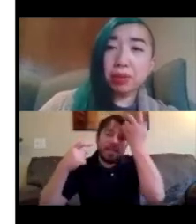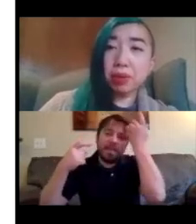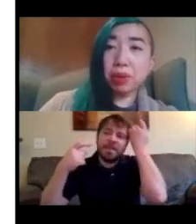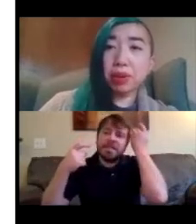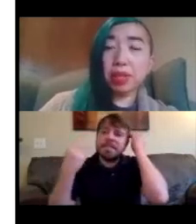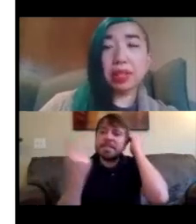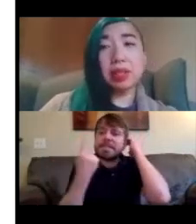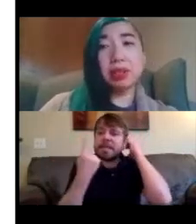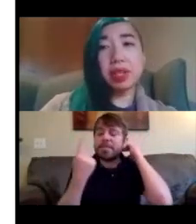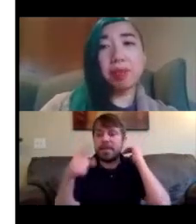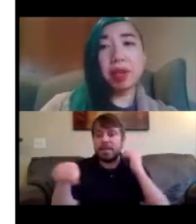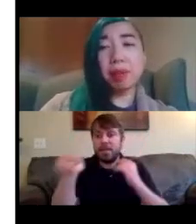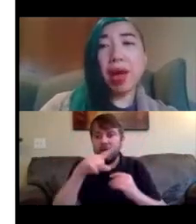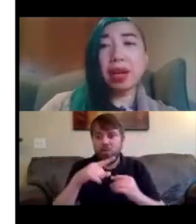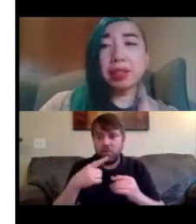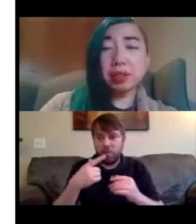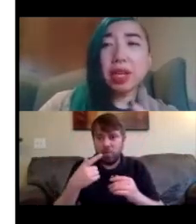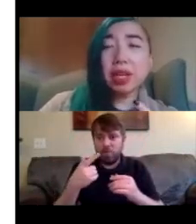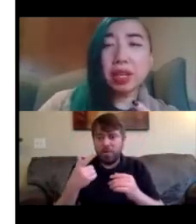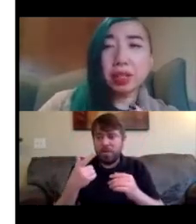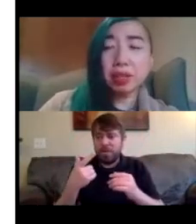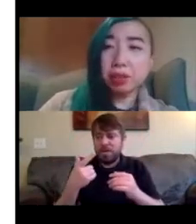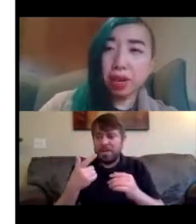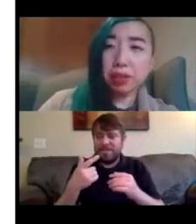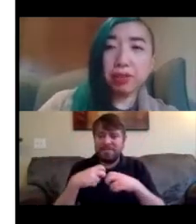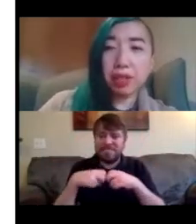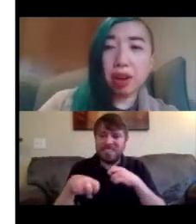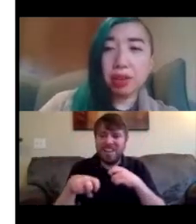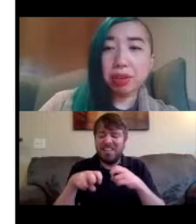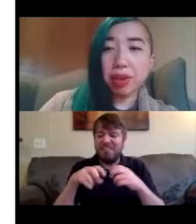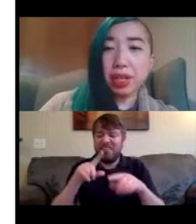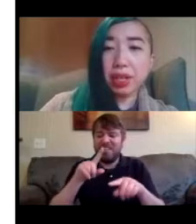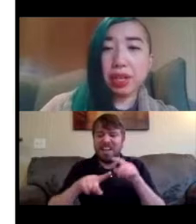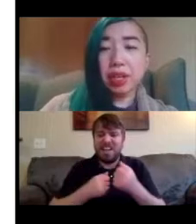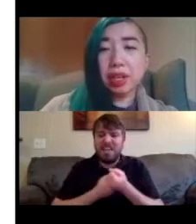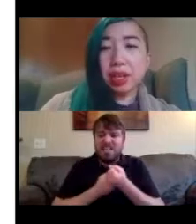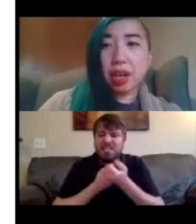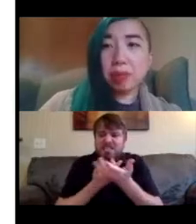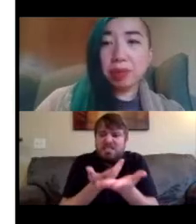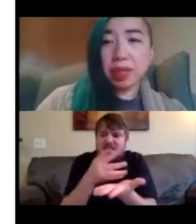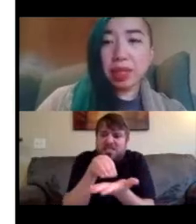or things you keep coming back to and you're trying to figure in your writing. So when I say,